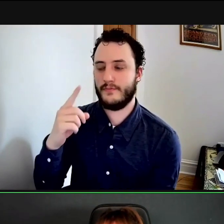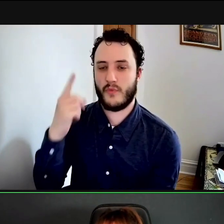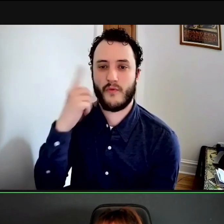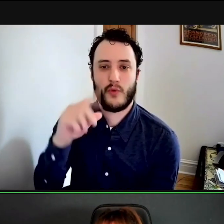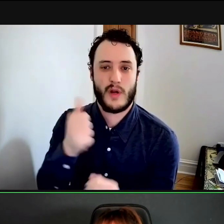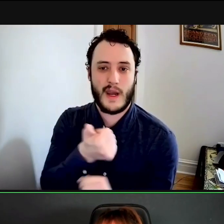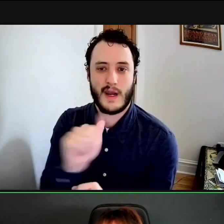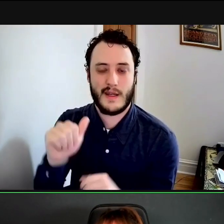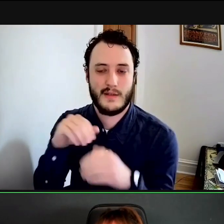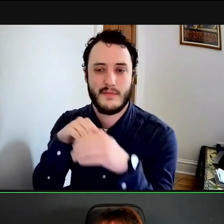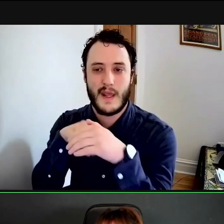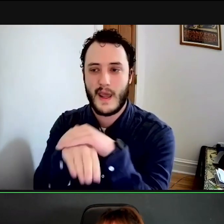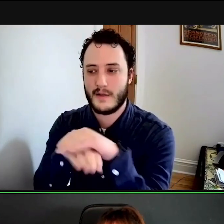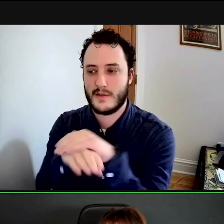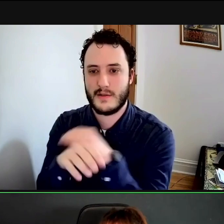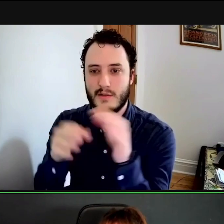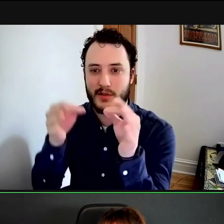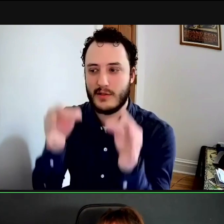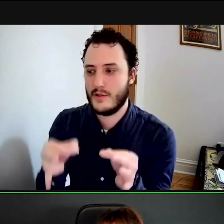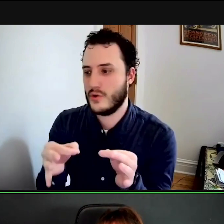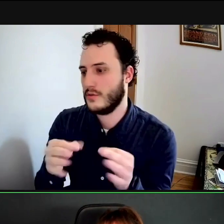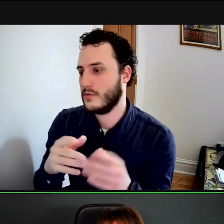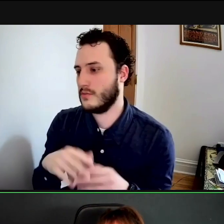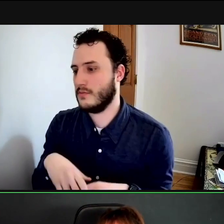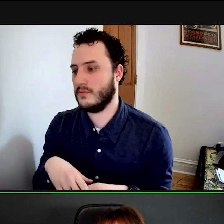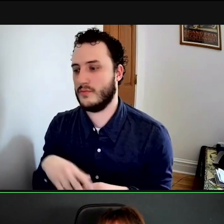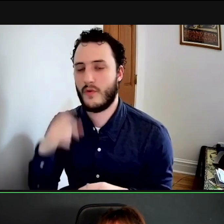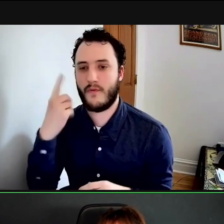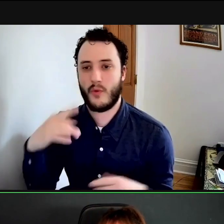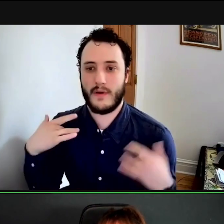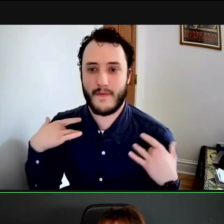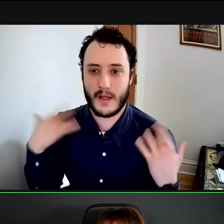Consider your surrounding community and any access